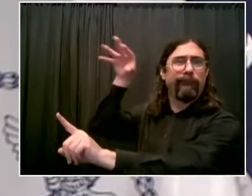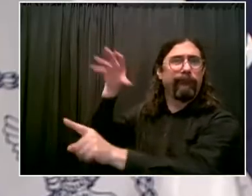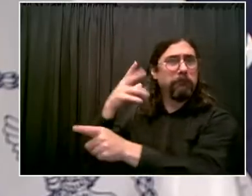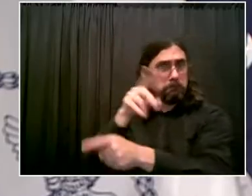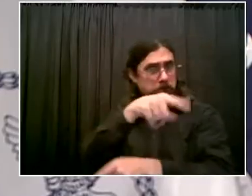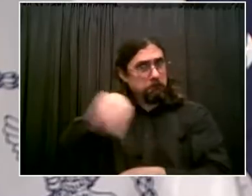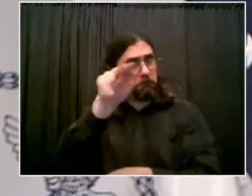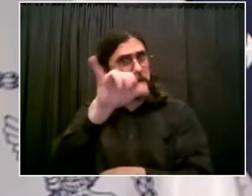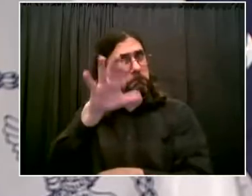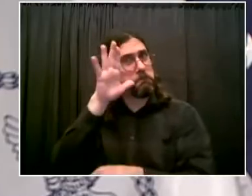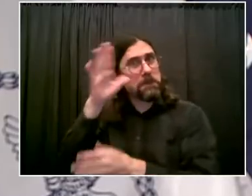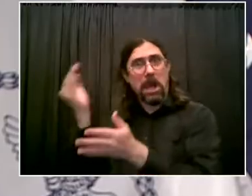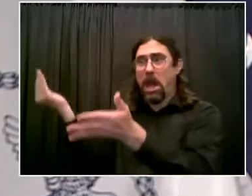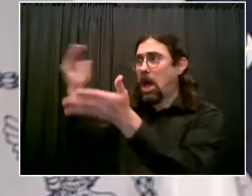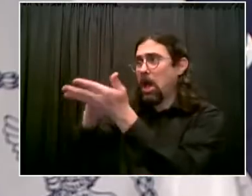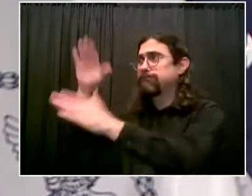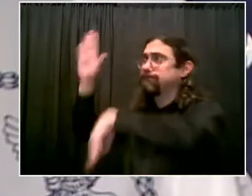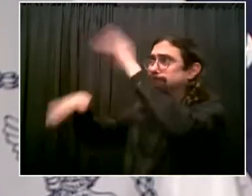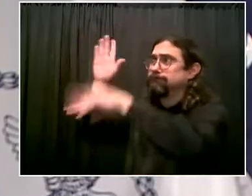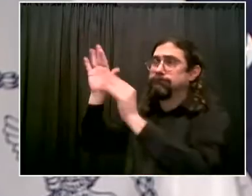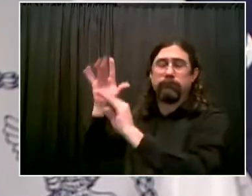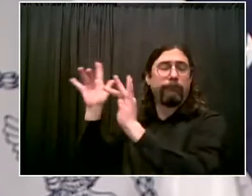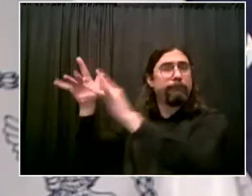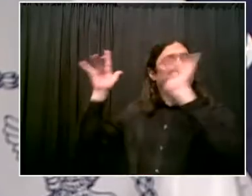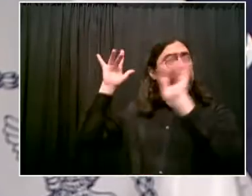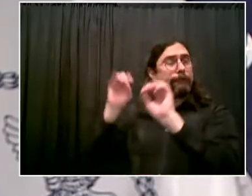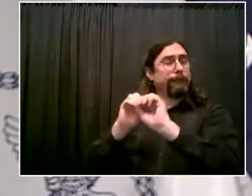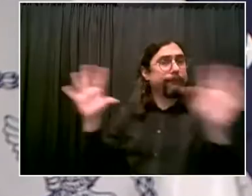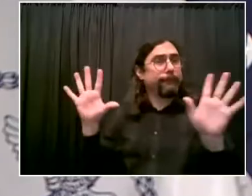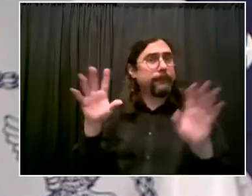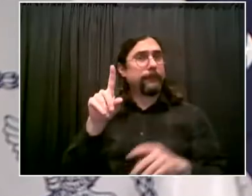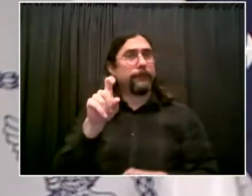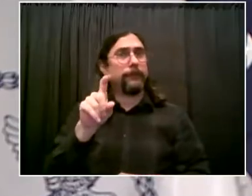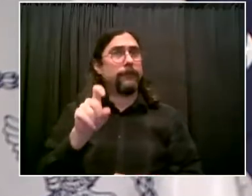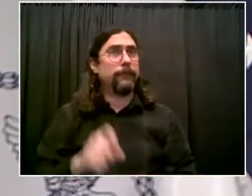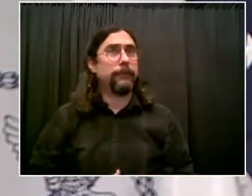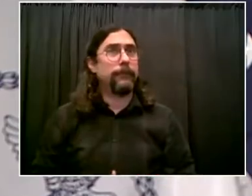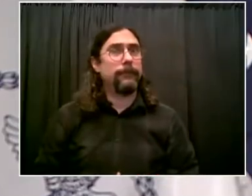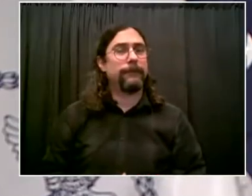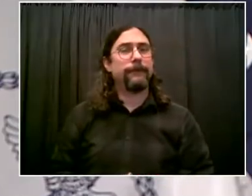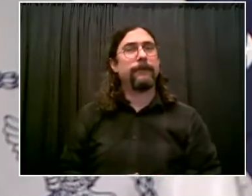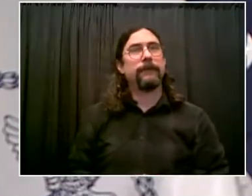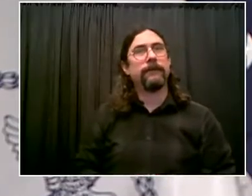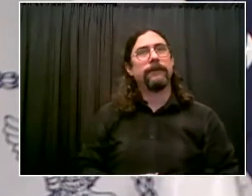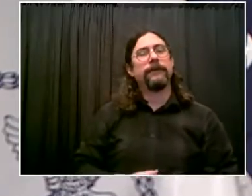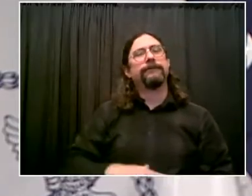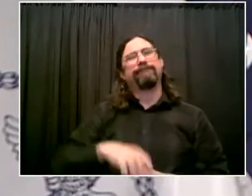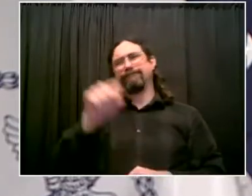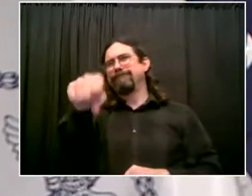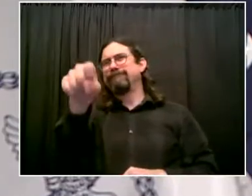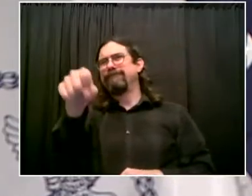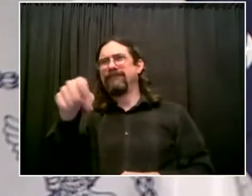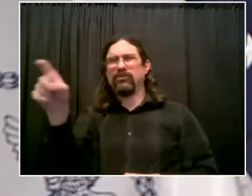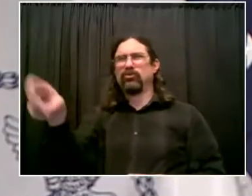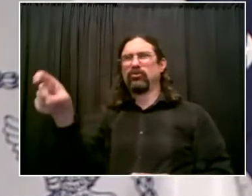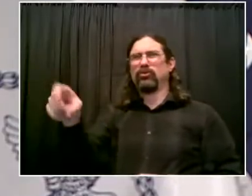THERE WAS SUCH ENERGY AND EXCITEMENT WHEN THOSE MURALS WENT UP AROUND THE CITY. IT IS SOMETHING THAT WAS VY ER PEROWFUL AND MEANINGFUL. A STATEMENT TO PEOPLE ABOUT